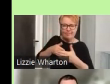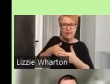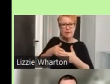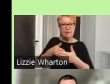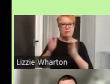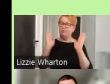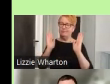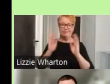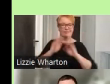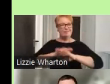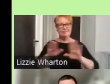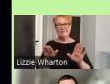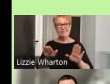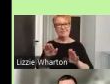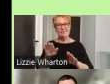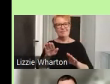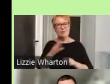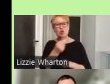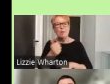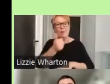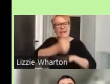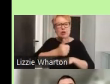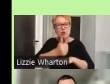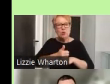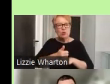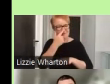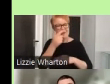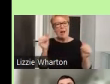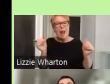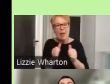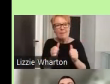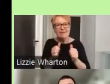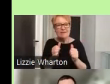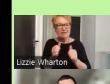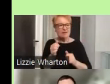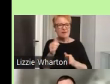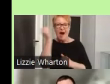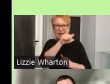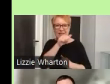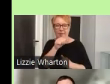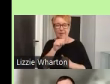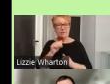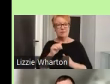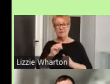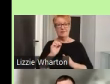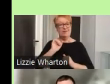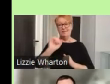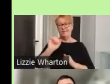institutional limitation. And those institutions they need to overcome who are collaborating with ‘Silent University’,